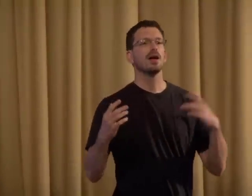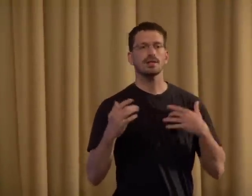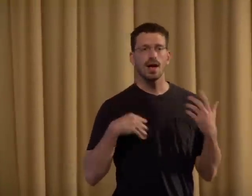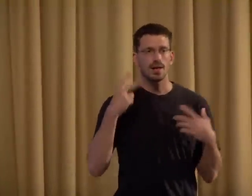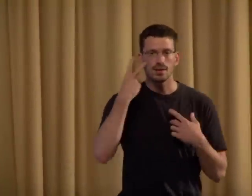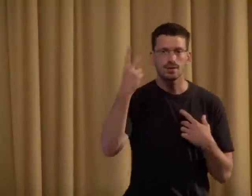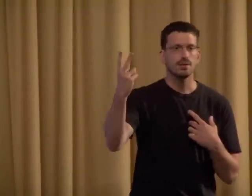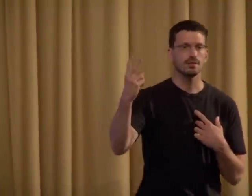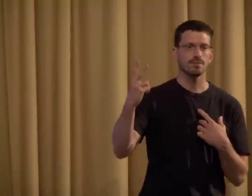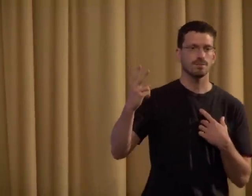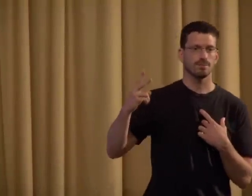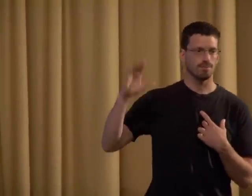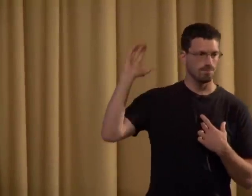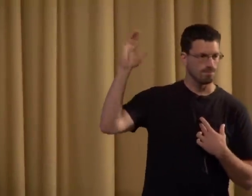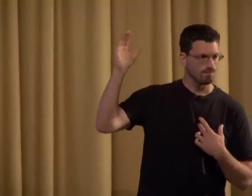So everyone was very excited to see Jordan get elected and to see his speech at the Hall of Fame.